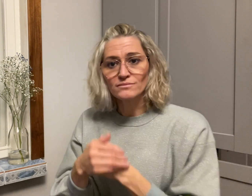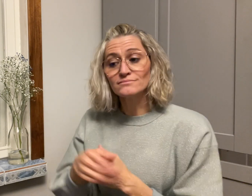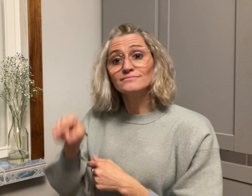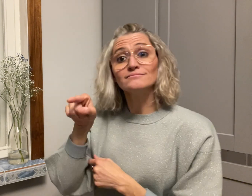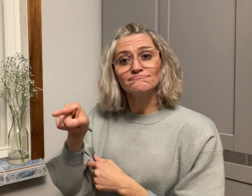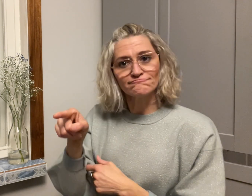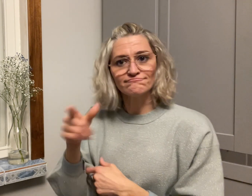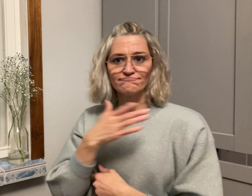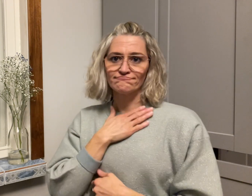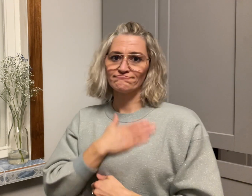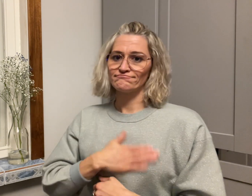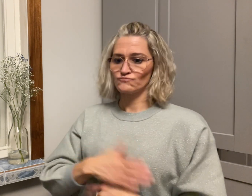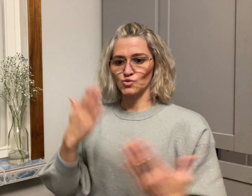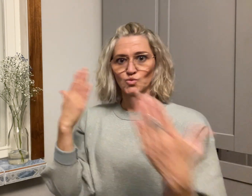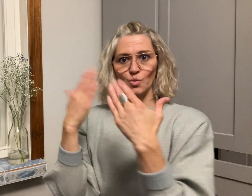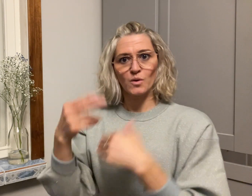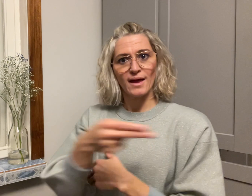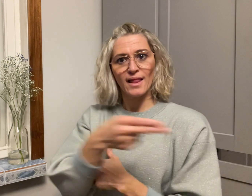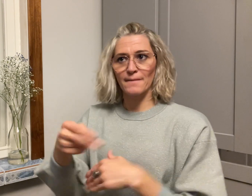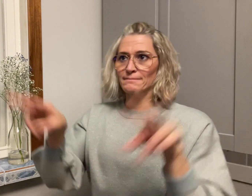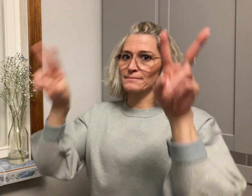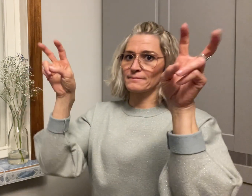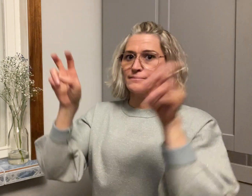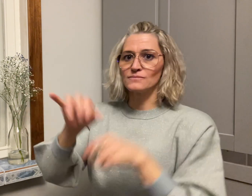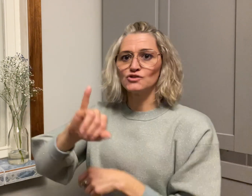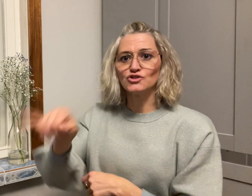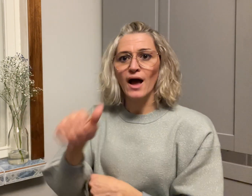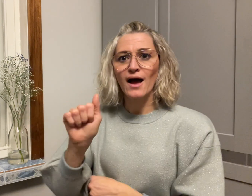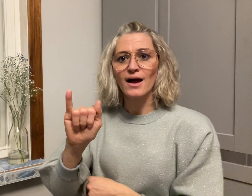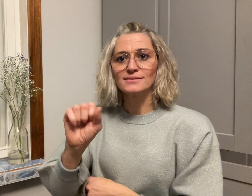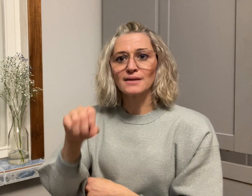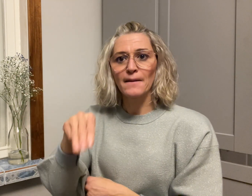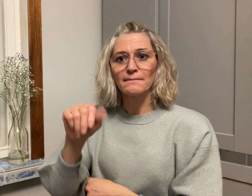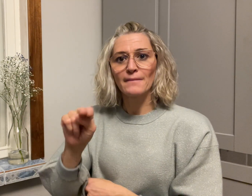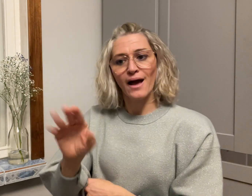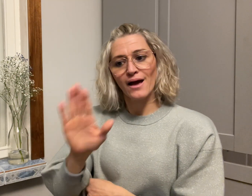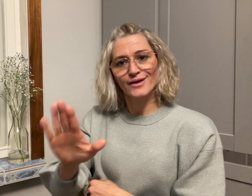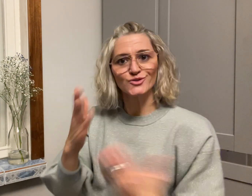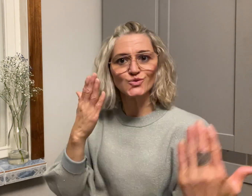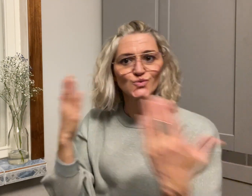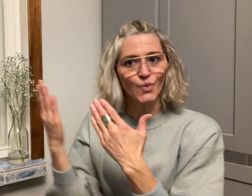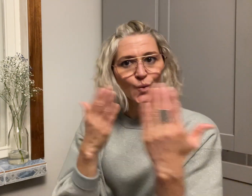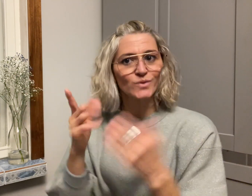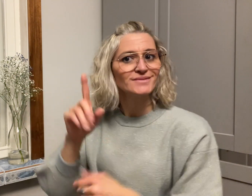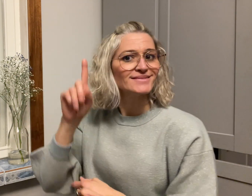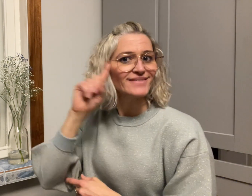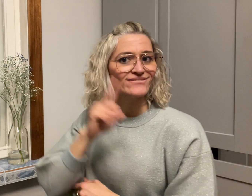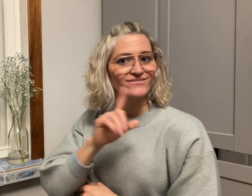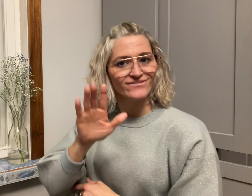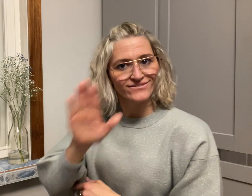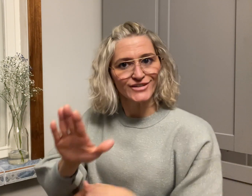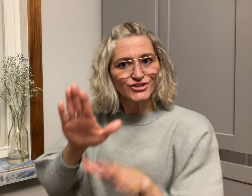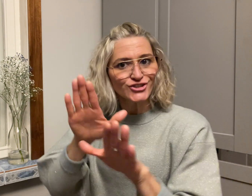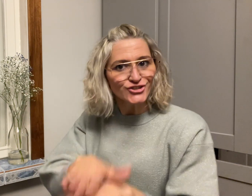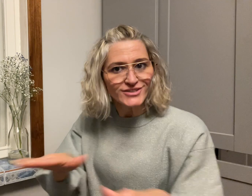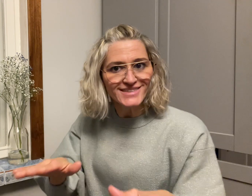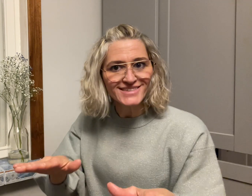named the school "Jaisman’s School for the Deaf Kids."